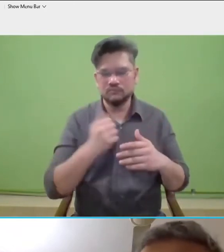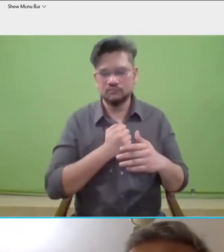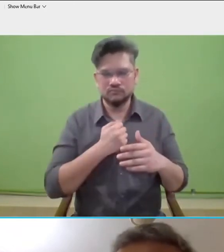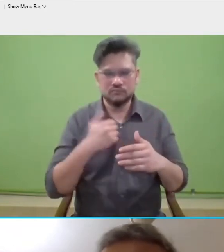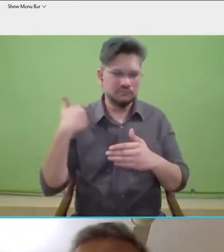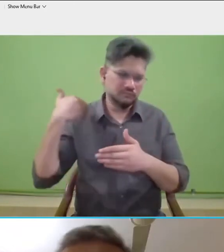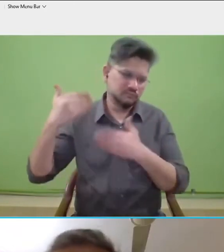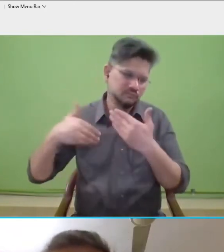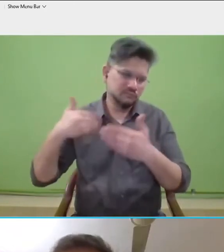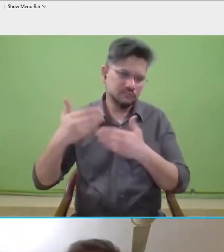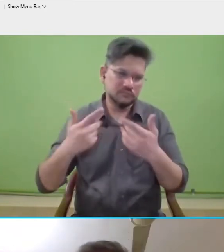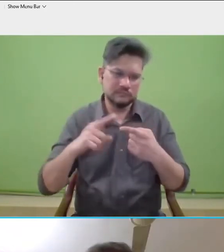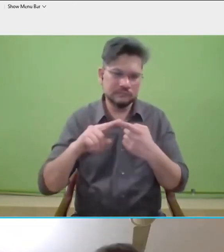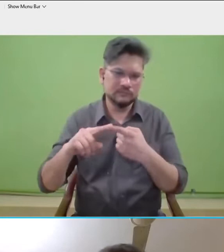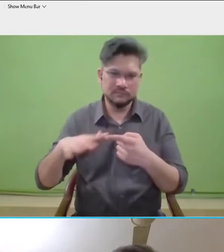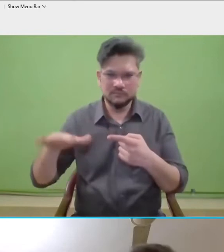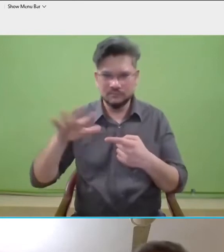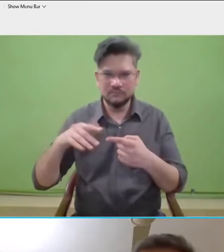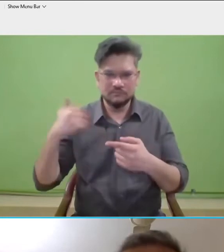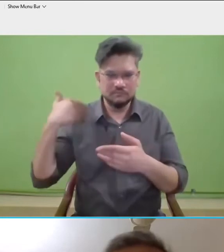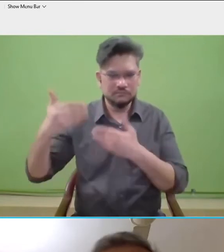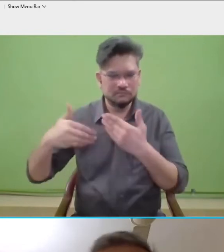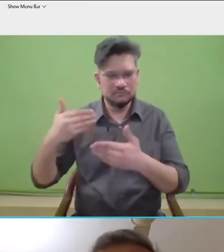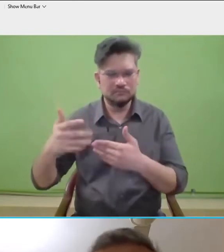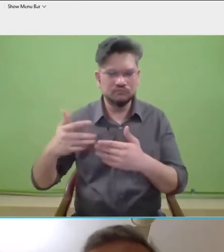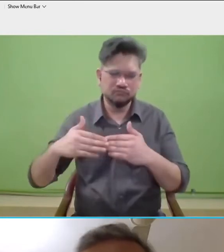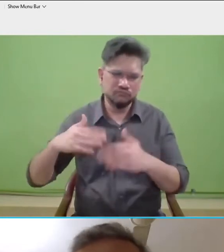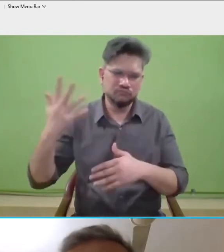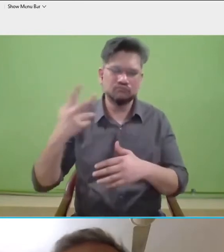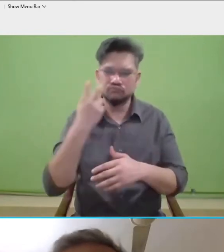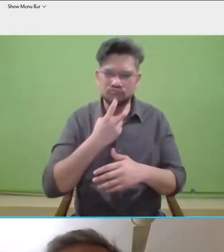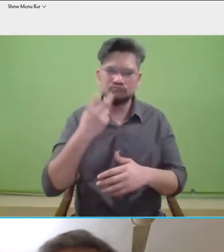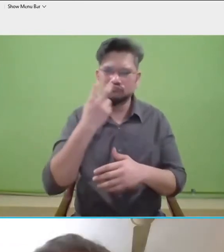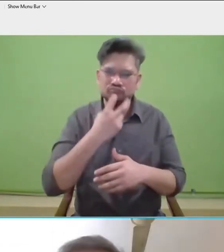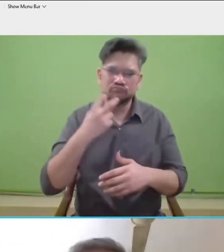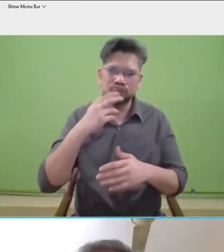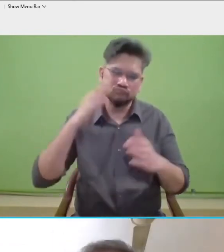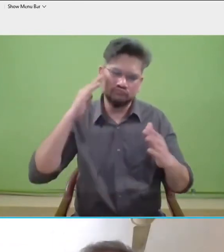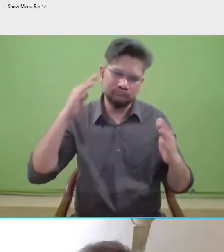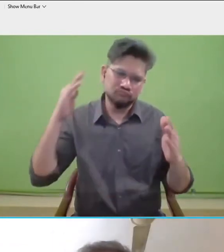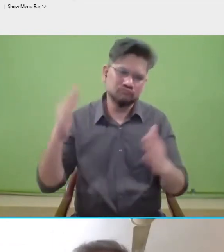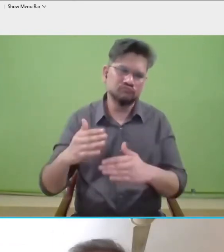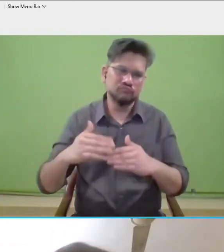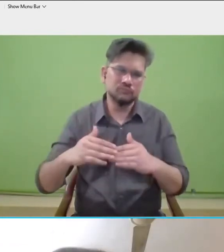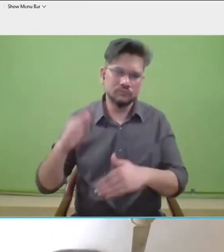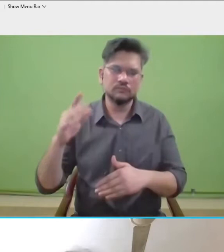eastern tradition dominantly based on speech okay so that is one of the issues were